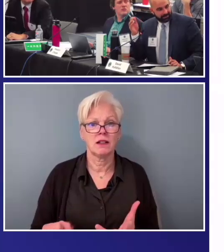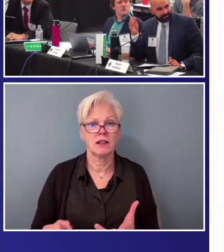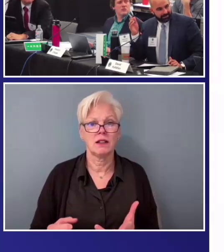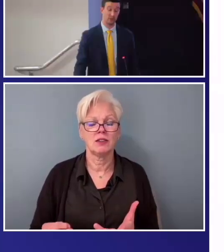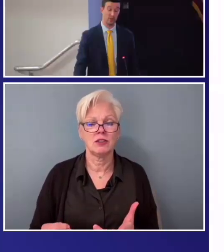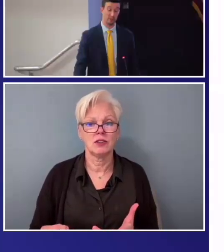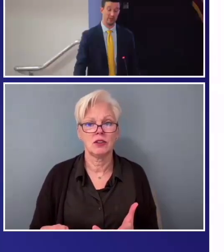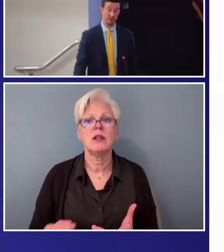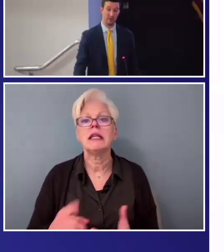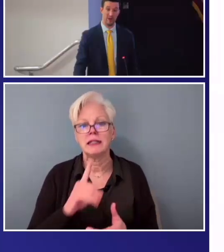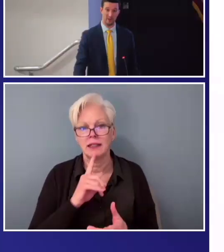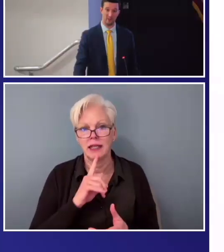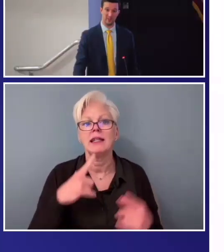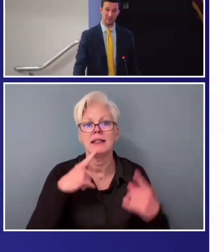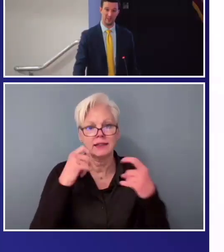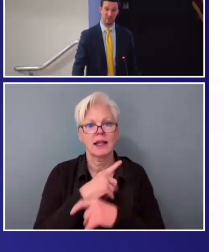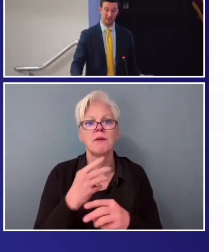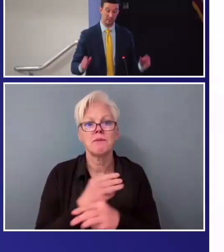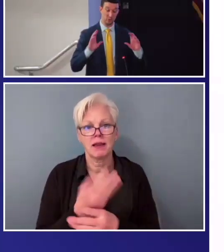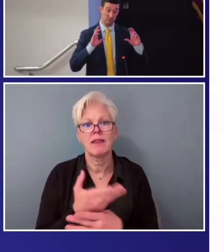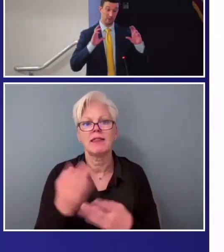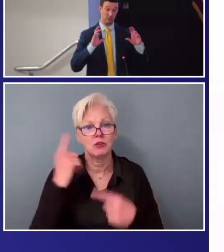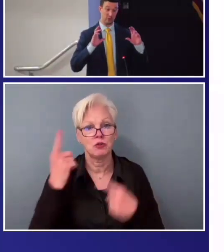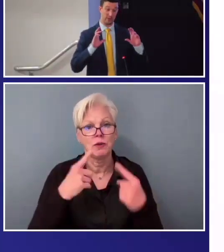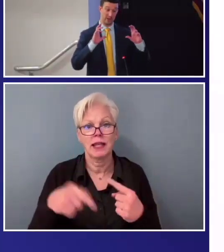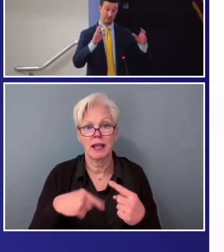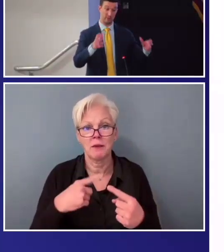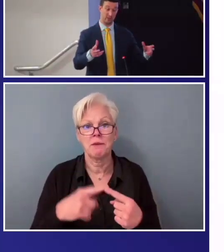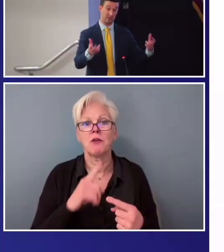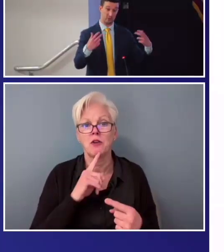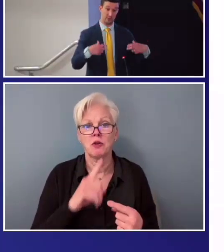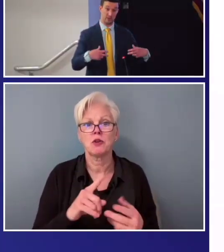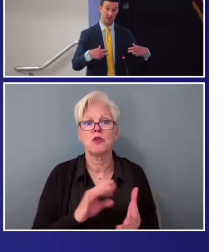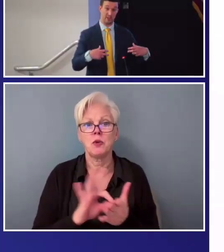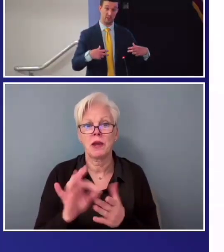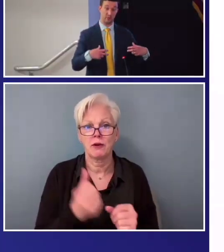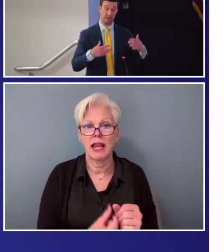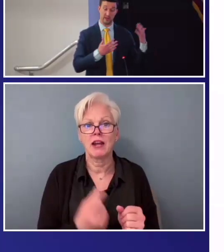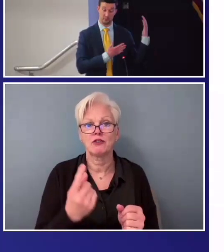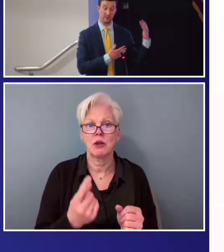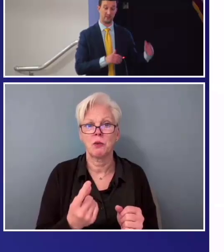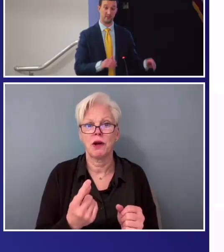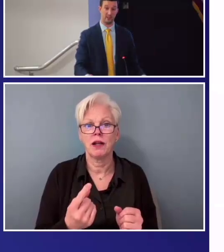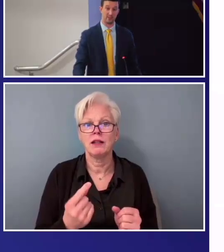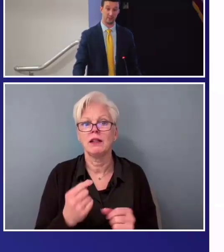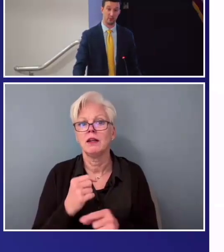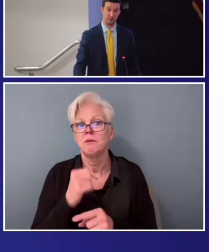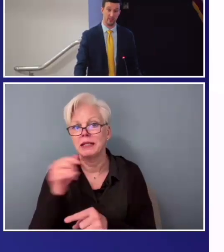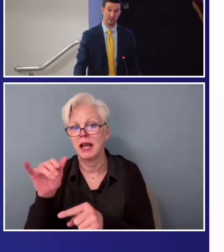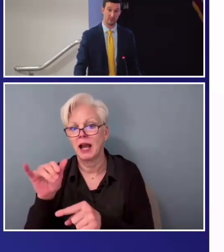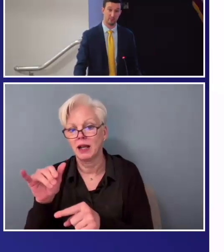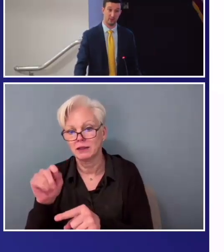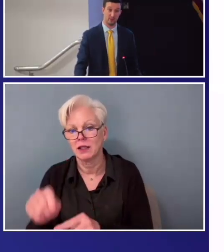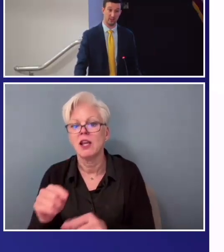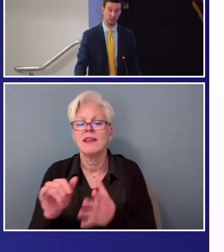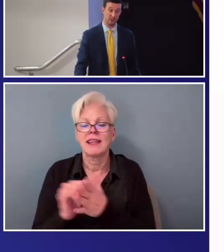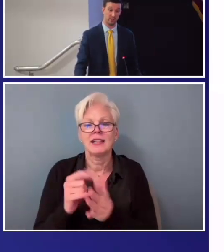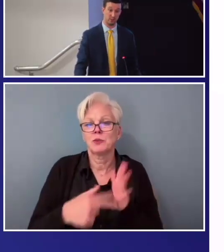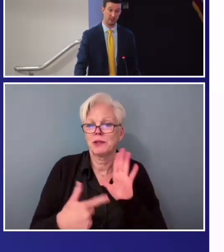It is actually a complicated mathematical thing to think about. You want to make sure you count everybody else, but not you. That is what this analysis represents. So yes, we are not double-counting